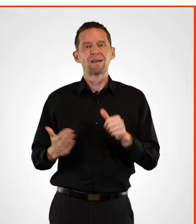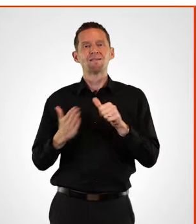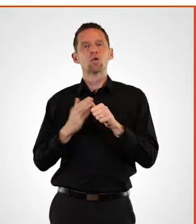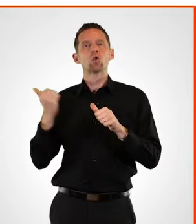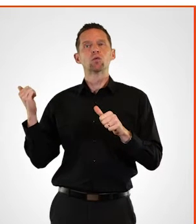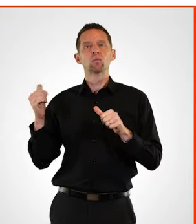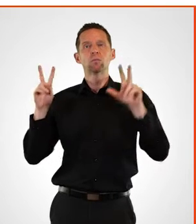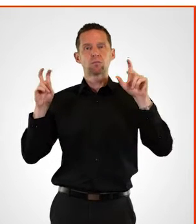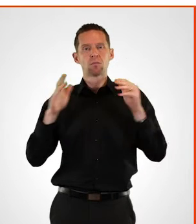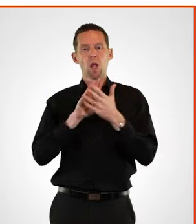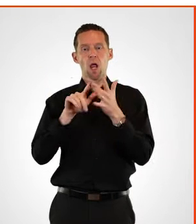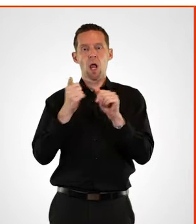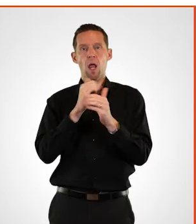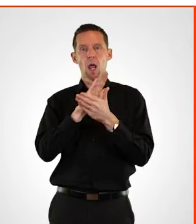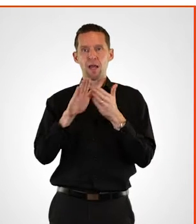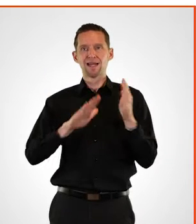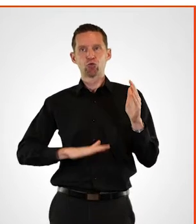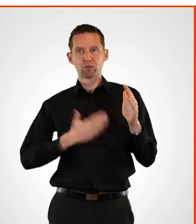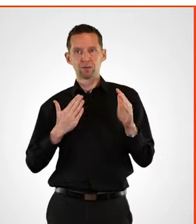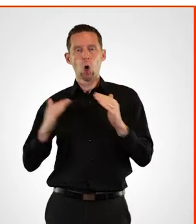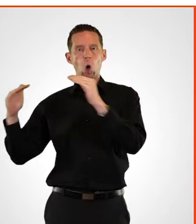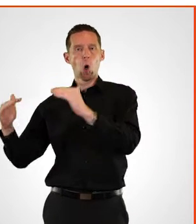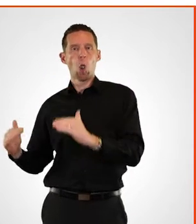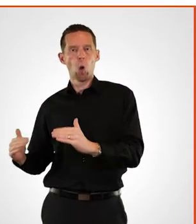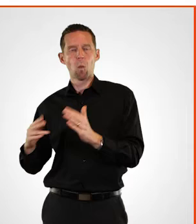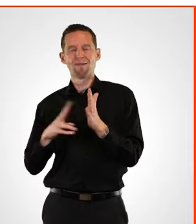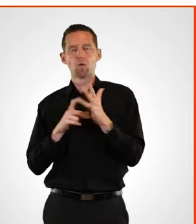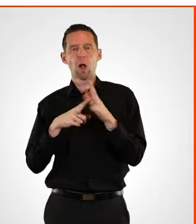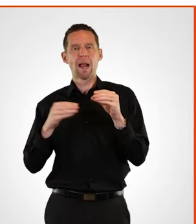So the first one is called high interest, low vocabulary books.